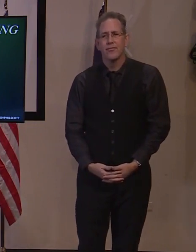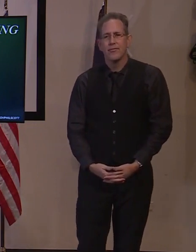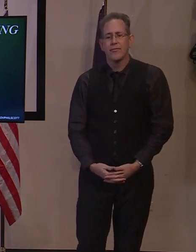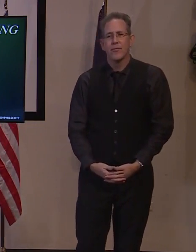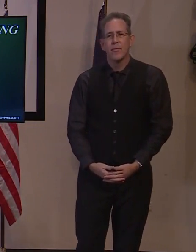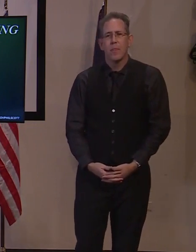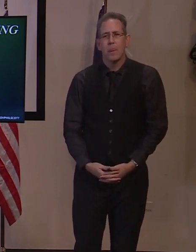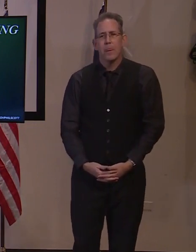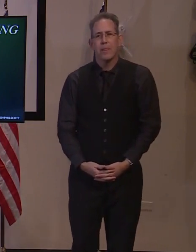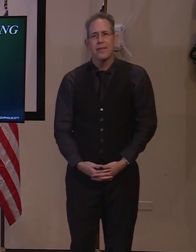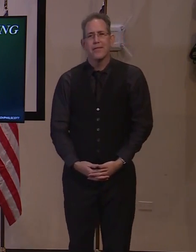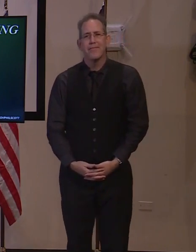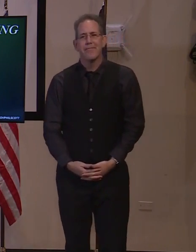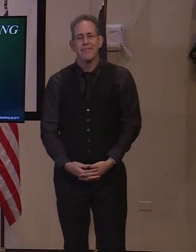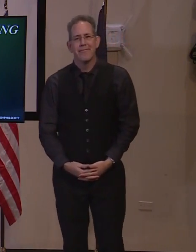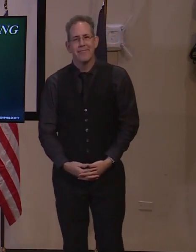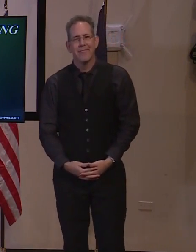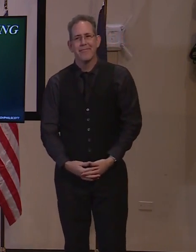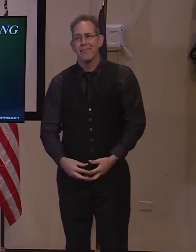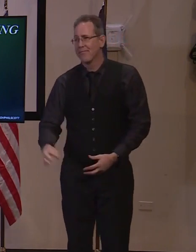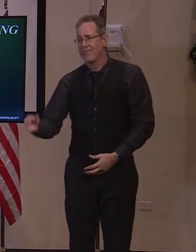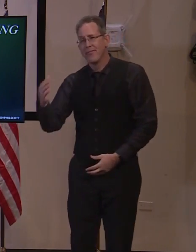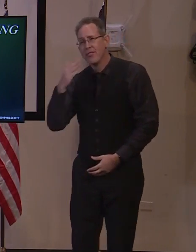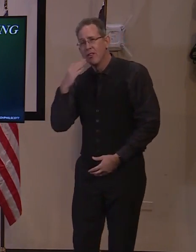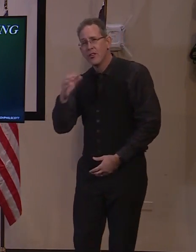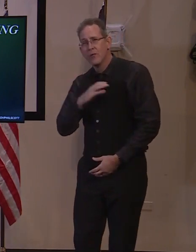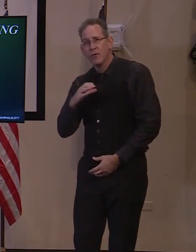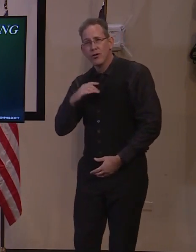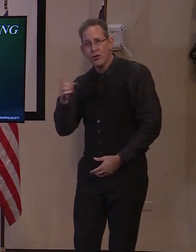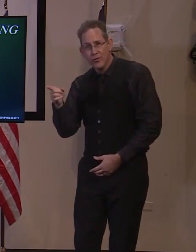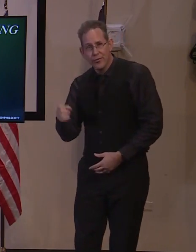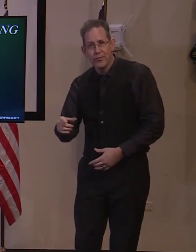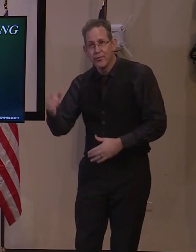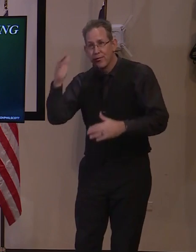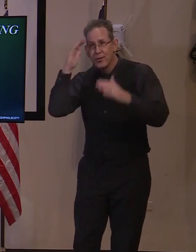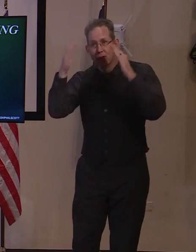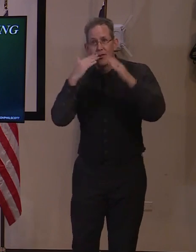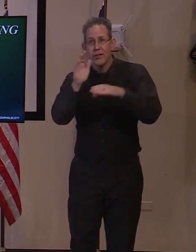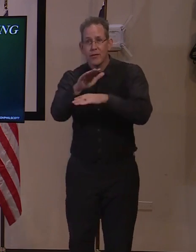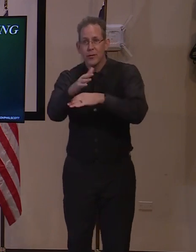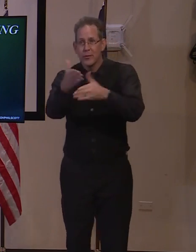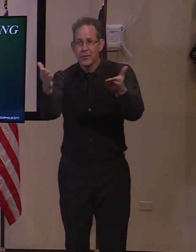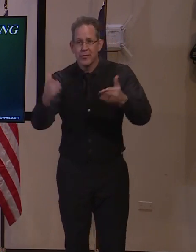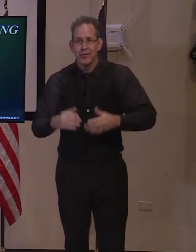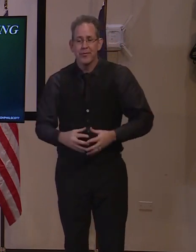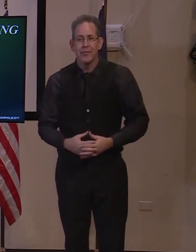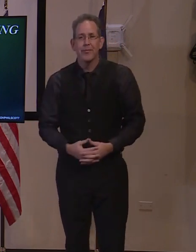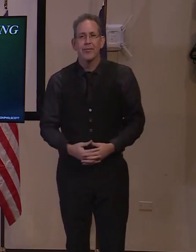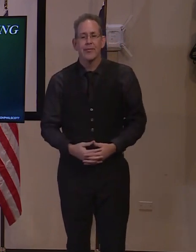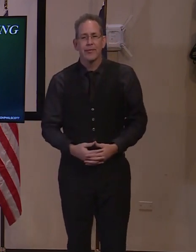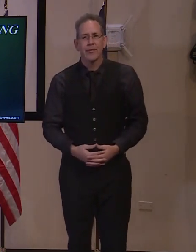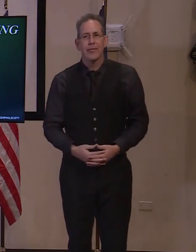Thank you, Commissioner. Paycheck. Good afternoon. Um, there are three mitigation strategies that were implementing to